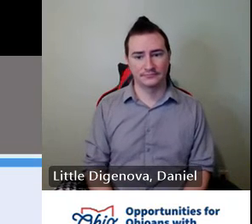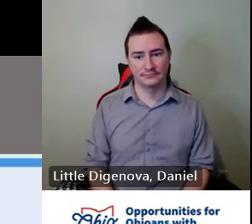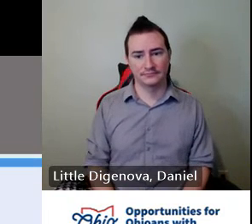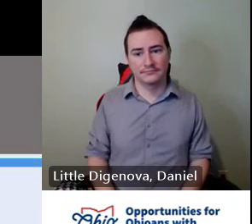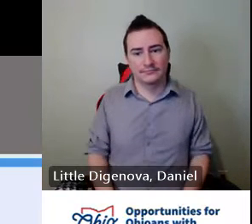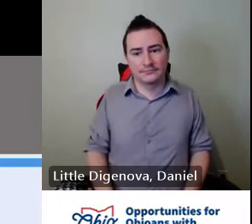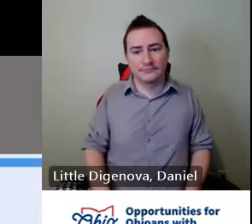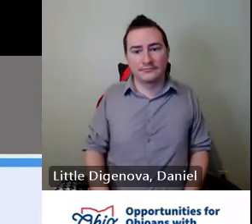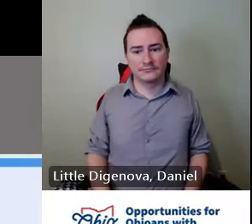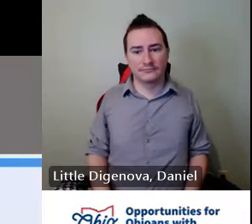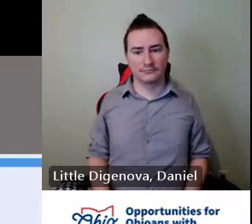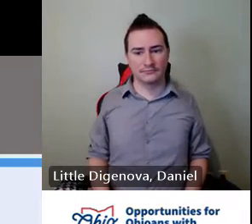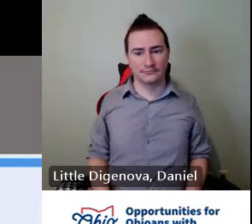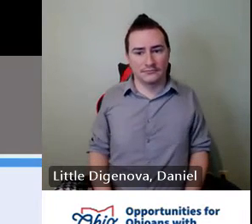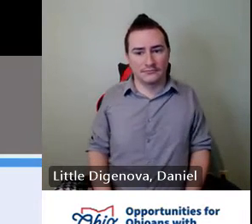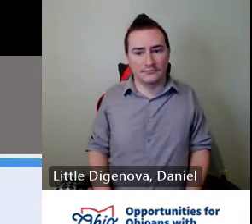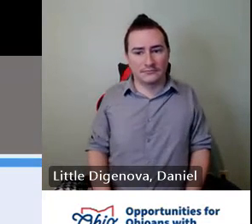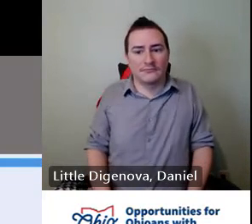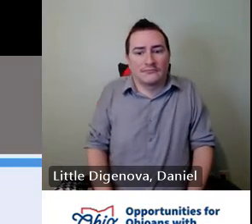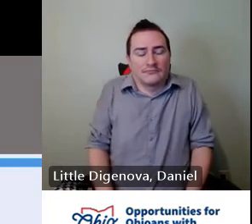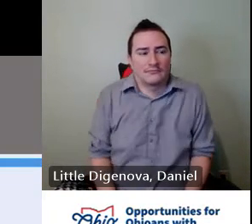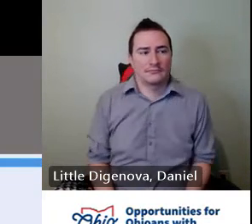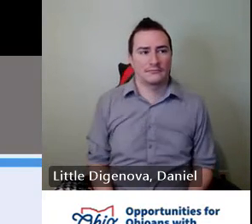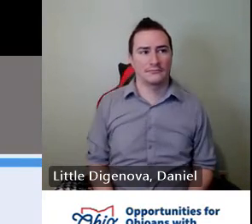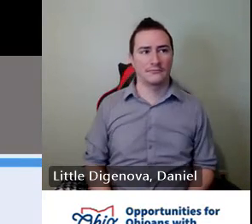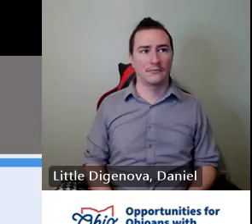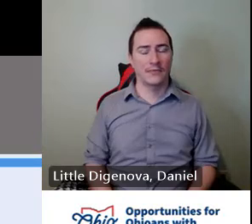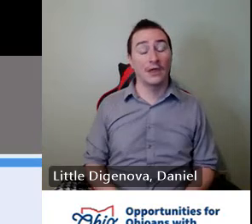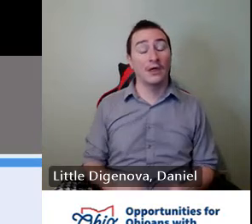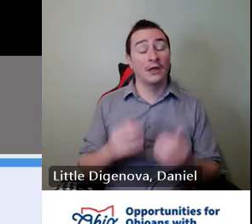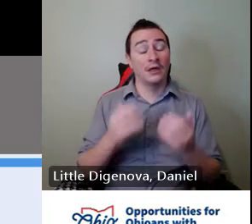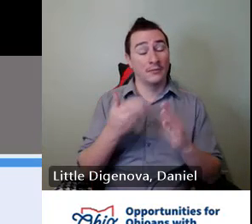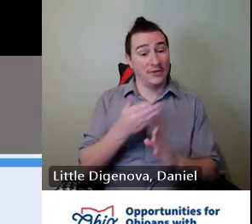Before we discuss this topic, I'd like to ask our attendees a True or False question.